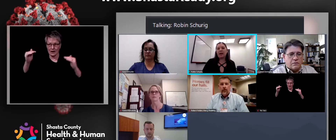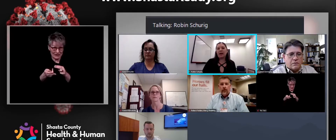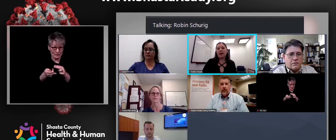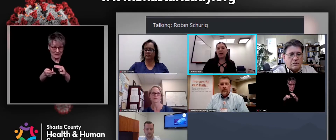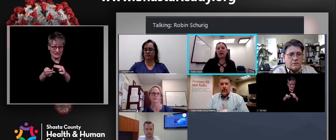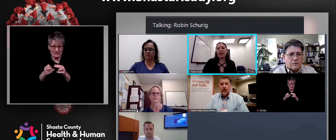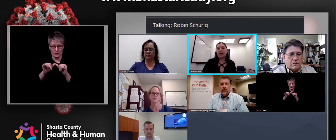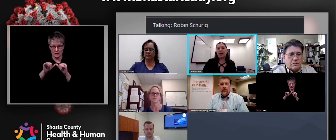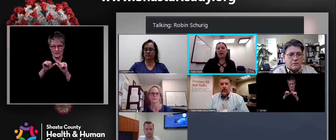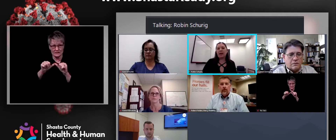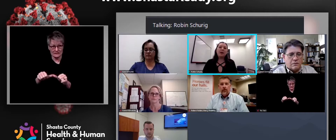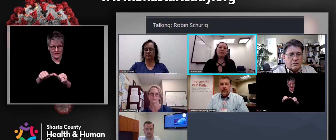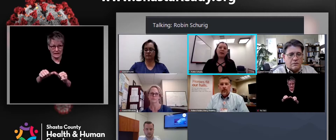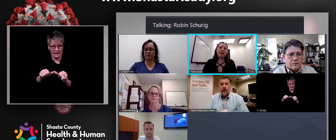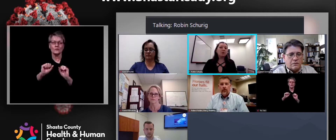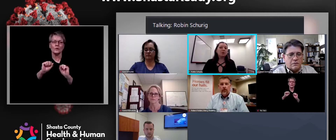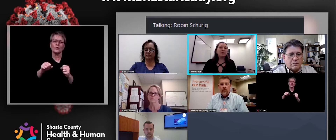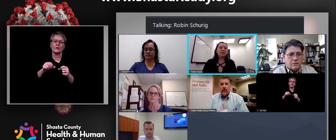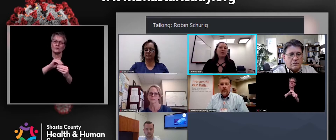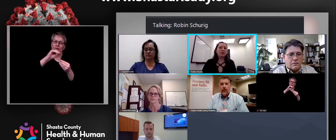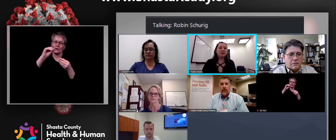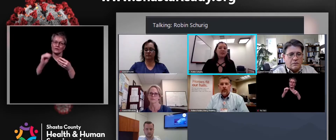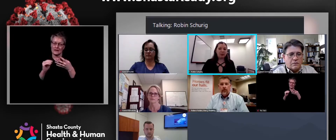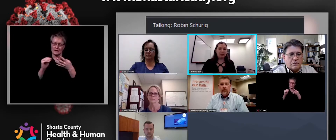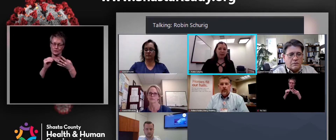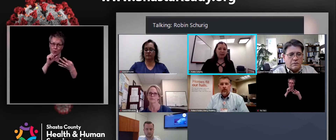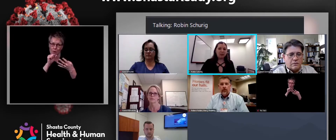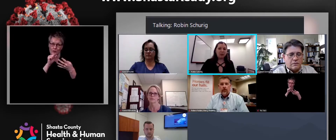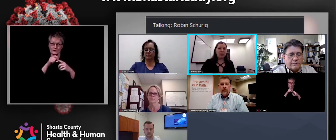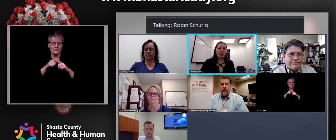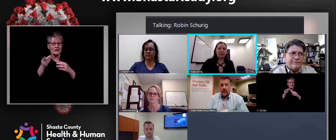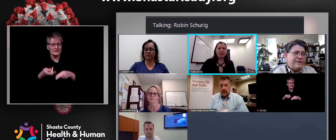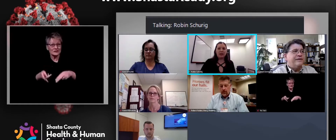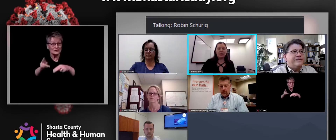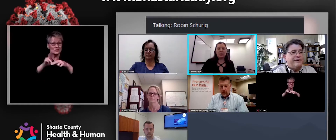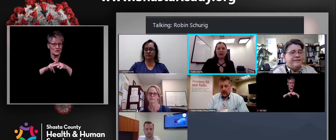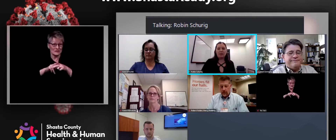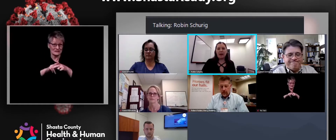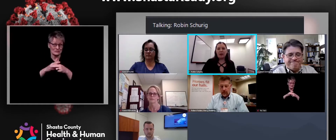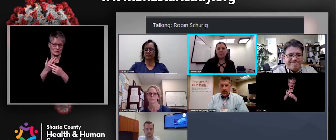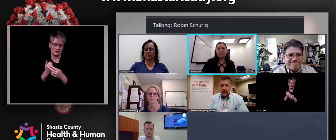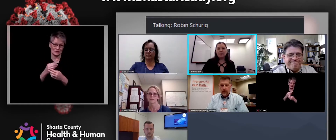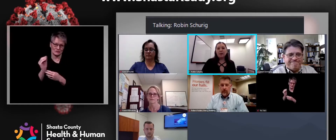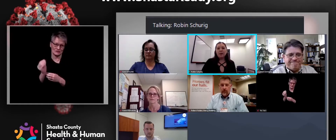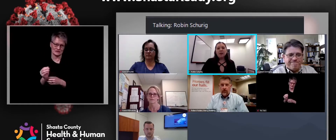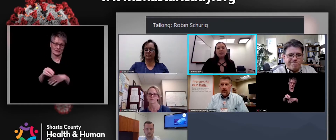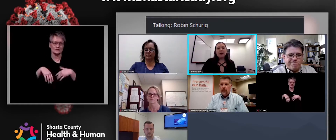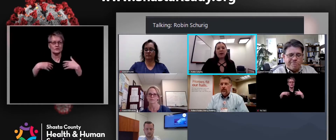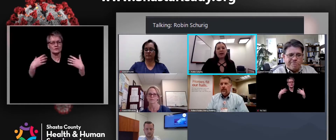by no more than 5%, but it increased by 13%. So we are staying in the red for now.